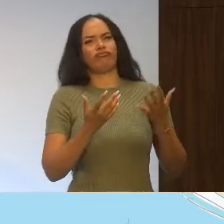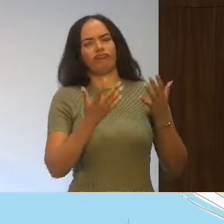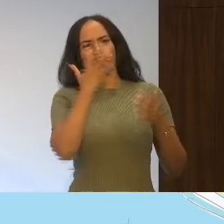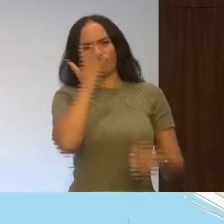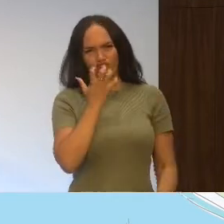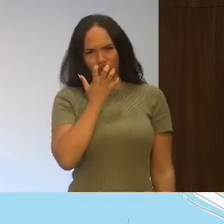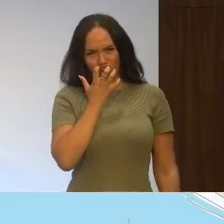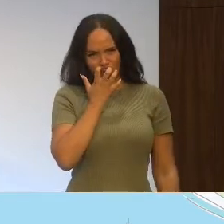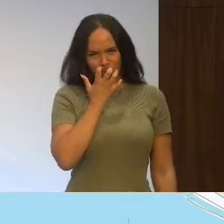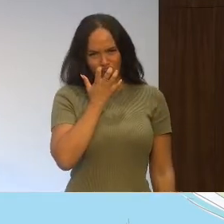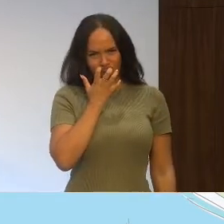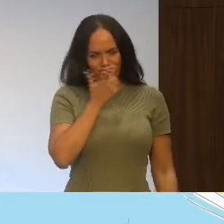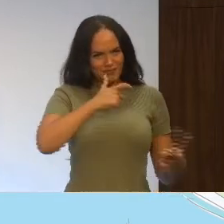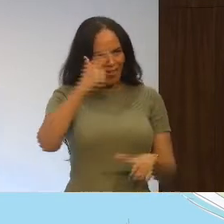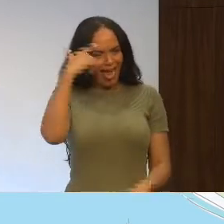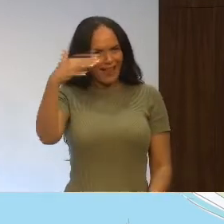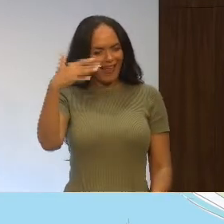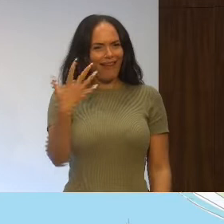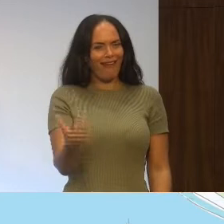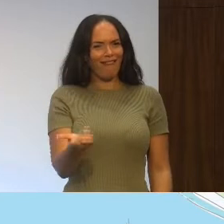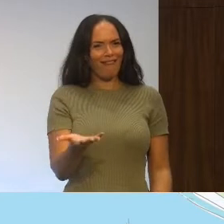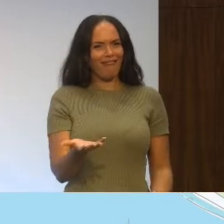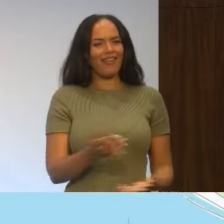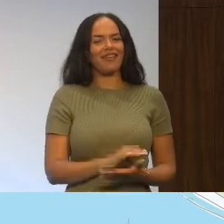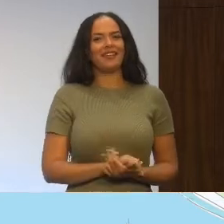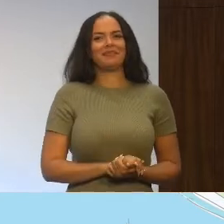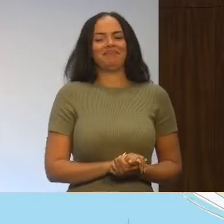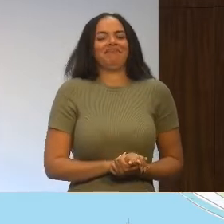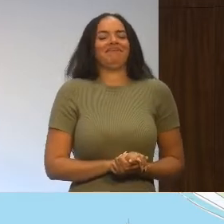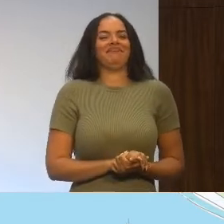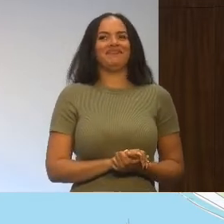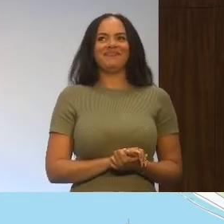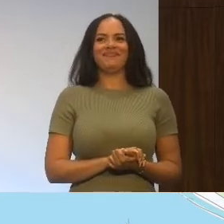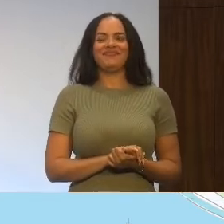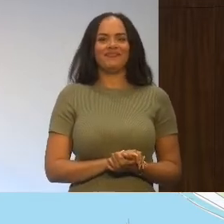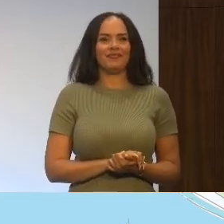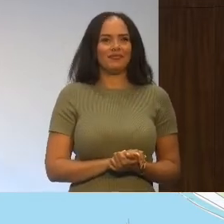They still got headaches. So I say to people, I say literally, you know, unless it slaps you in the face